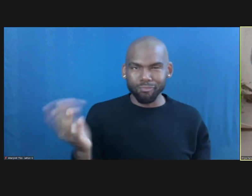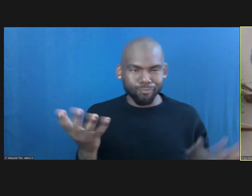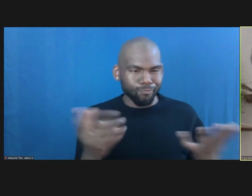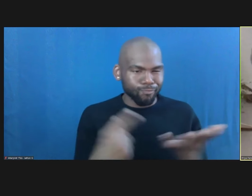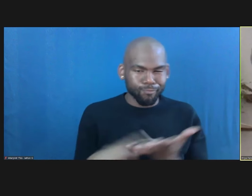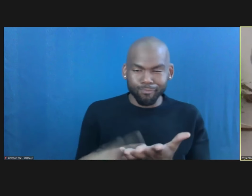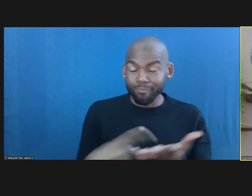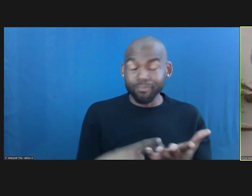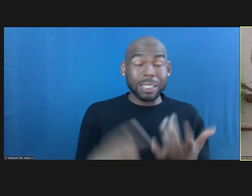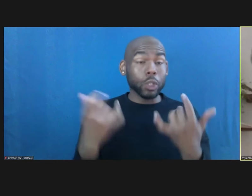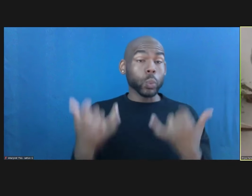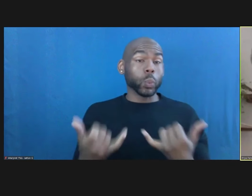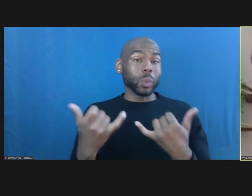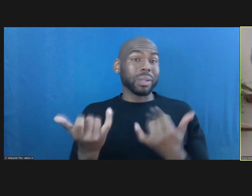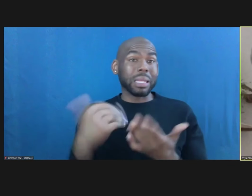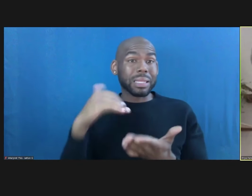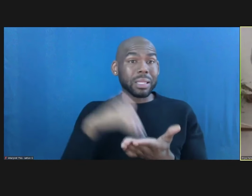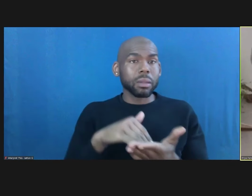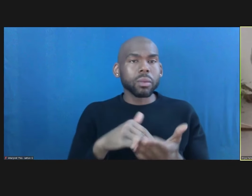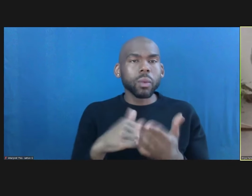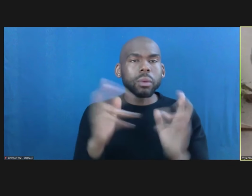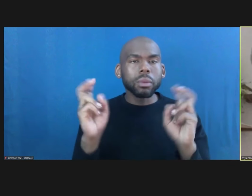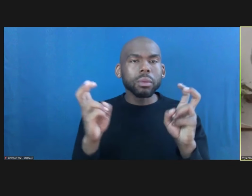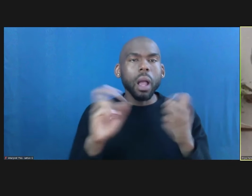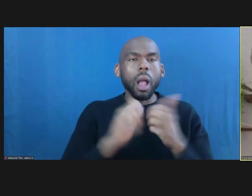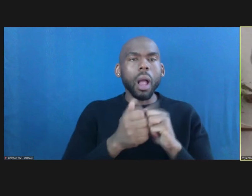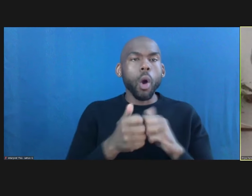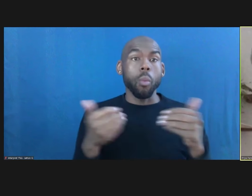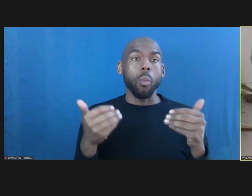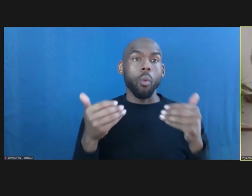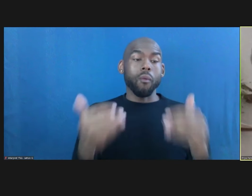centered on how do we move forward? and how do we take what we learned from the first